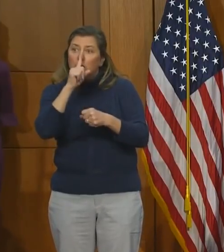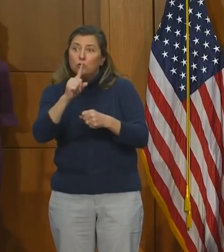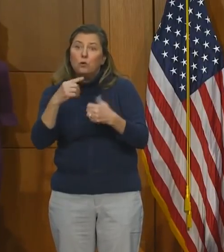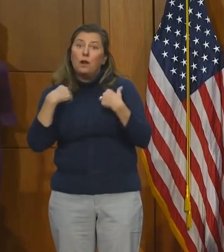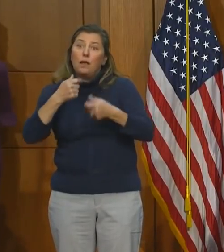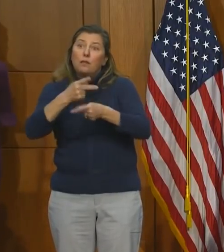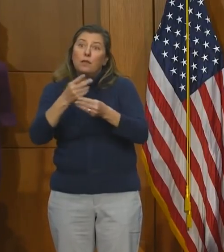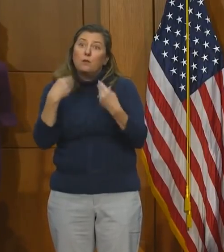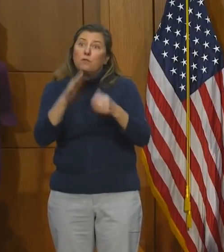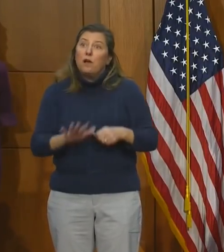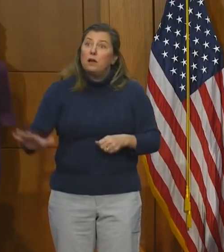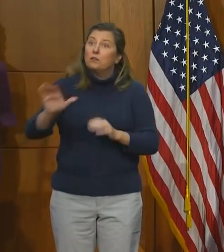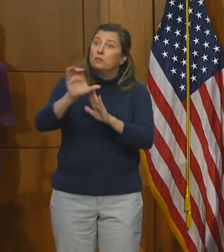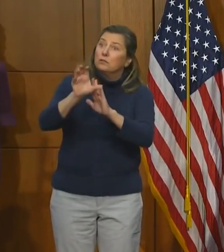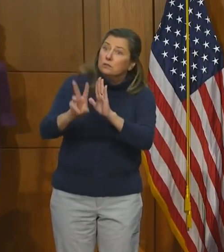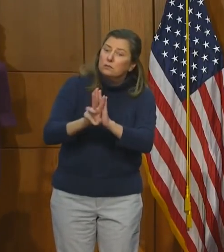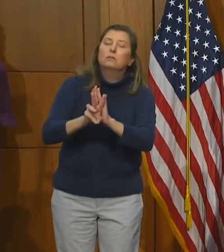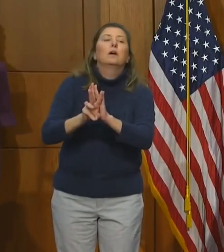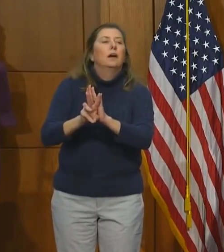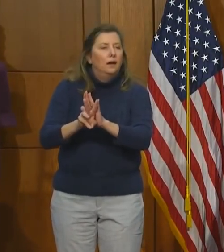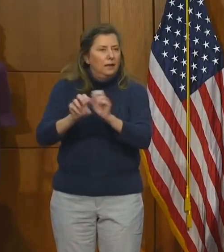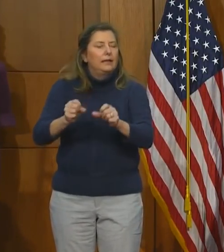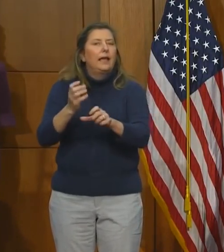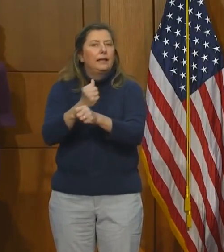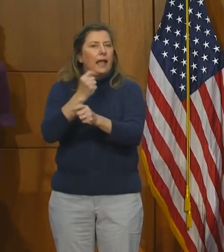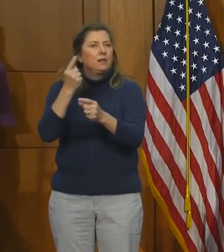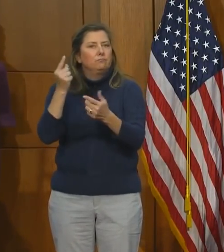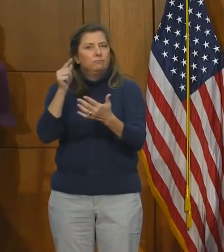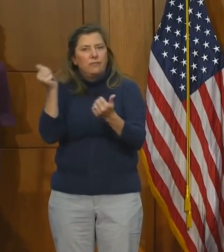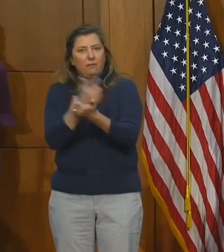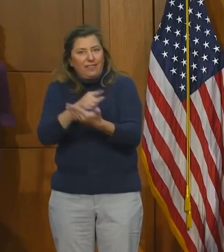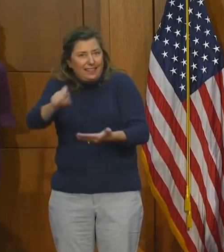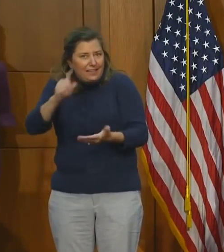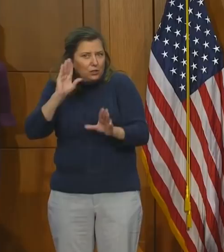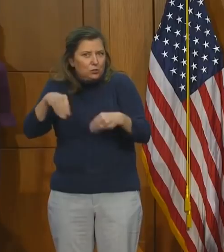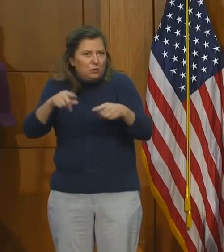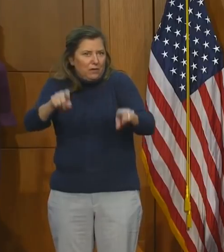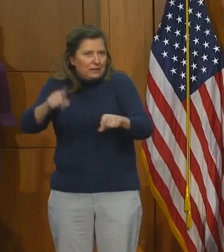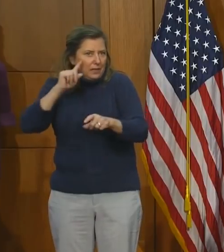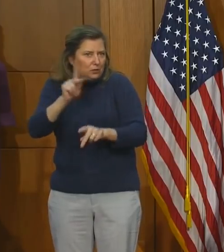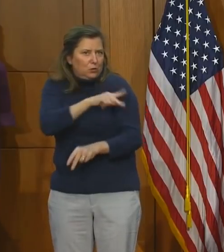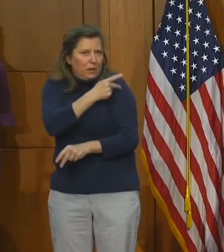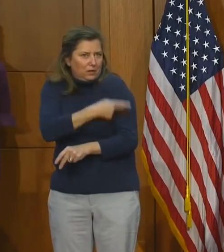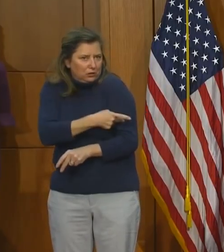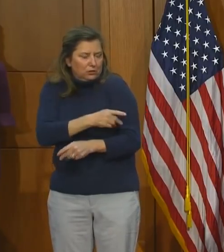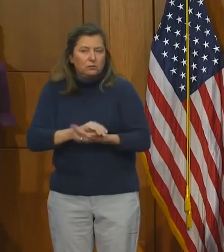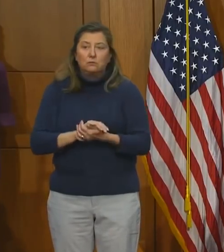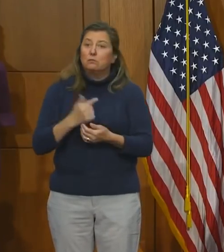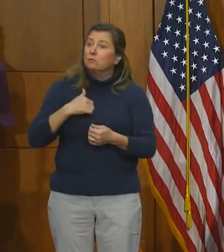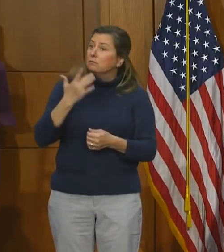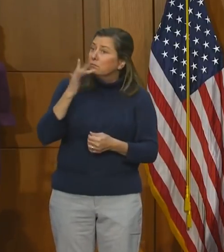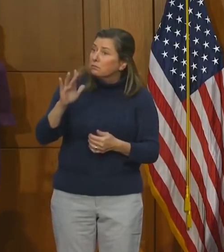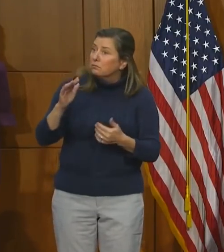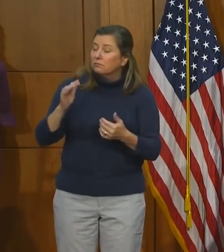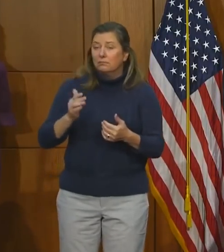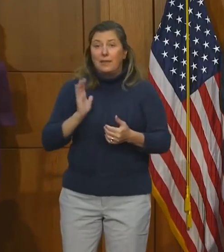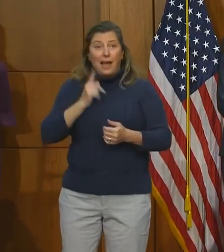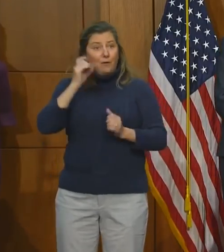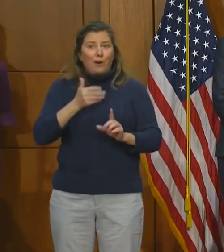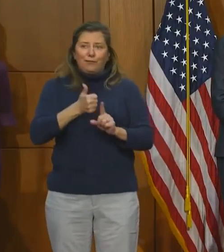TESTING. MEDICAL SOCIETY IS EXCITED TO PARTNER. WITH THE VDH TO WORK TOGETHER TO ASSURE HEALTHCARE PROVIDERS ACROSS THE COMMONWEALTH GET HIM ACCESS THE